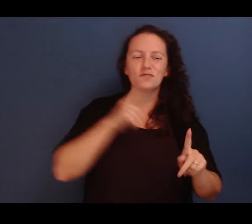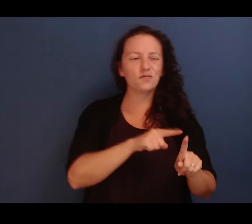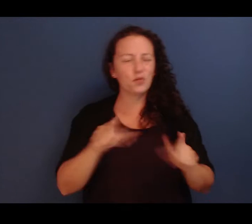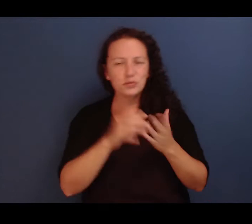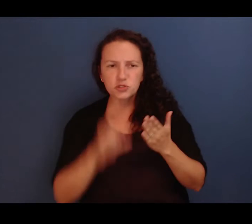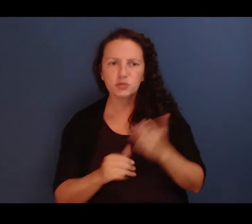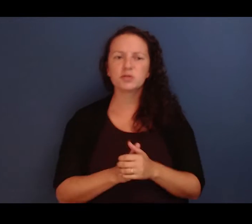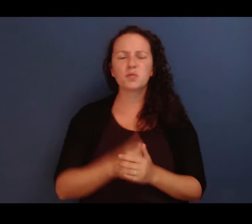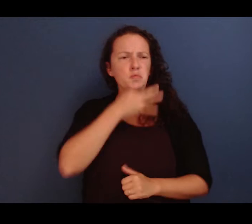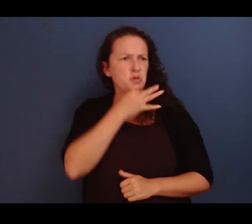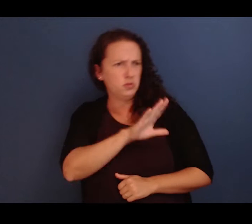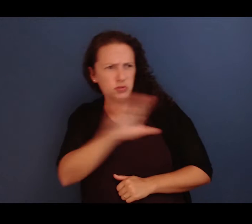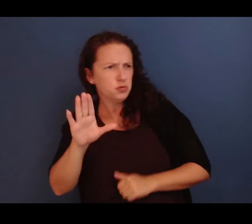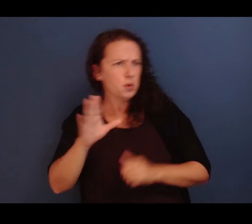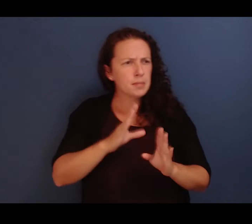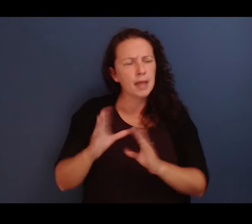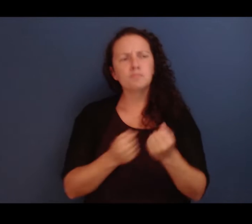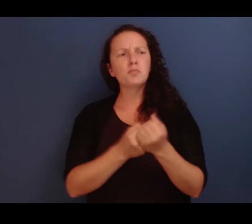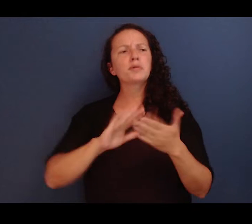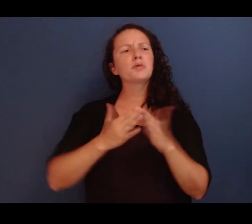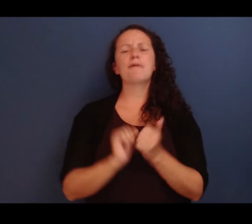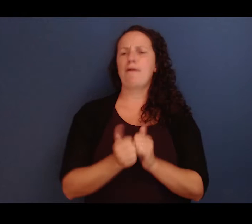love to hear how you plan to support our community this year.